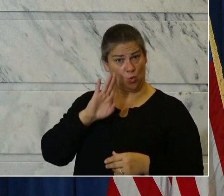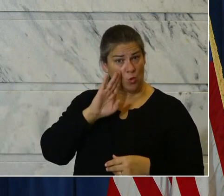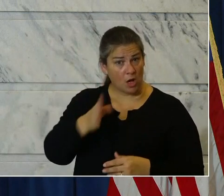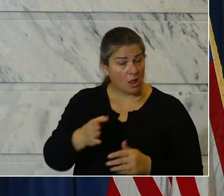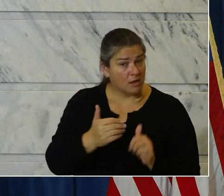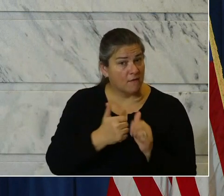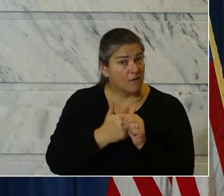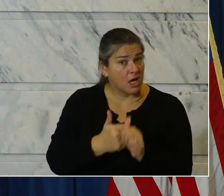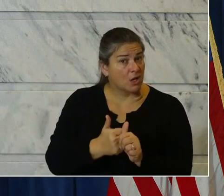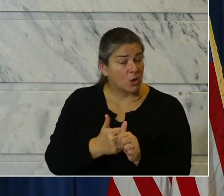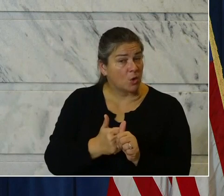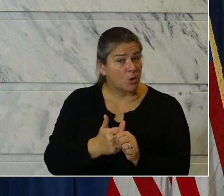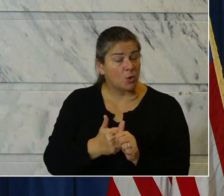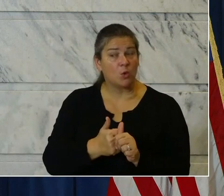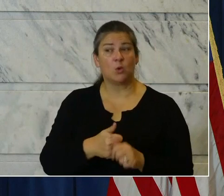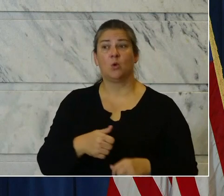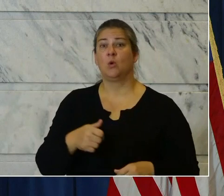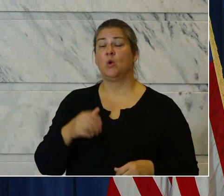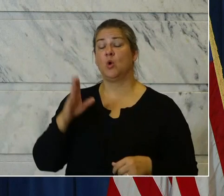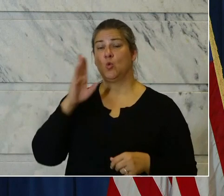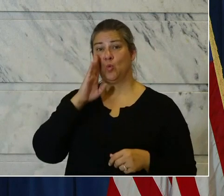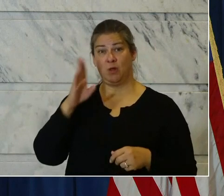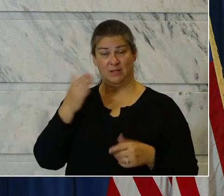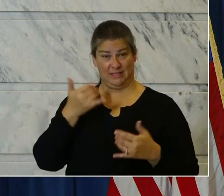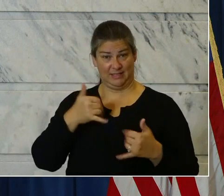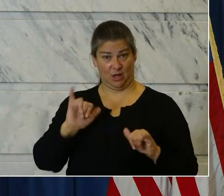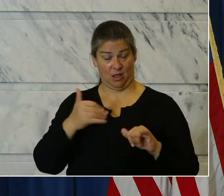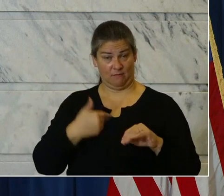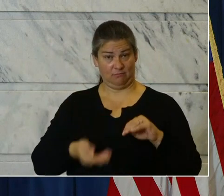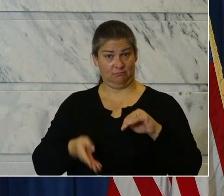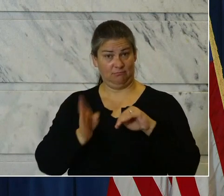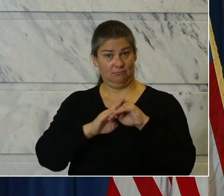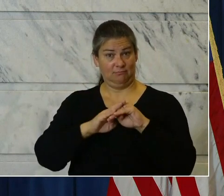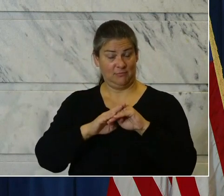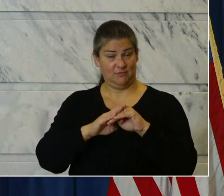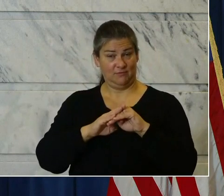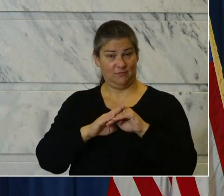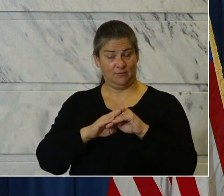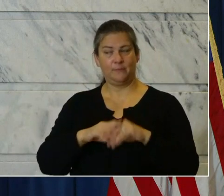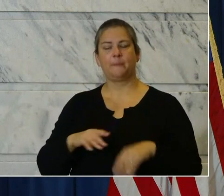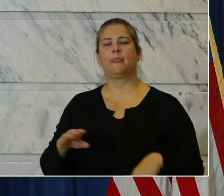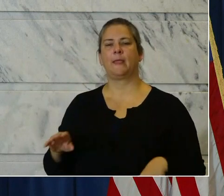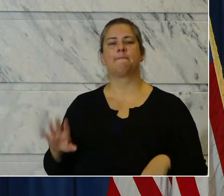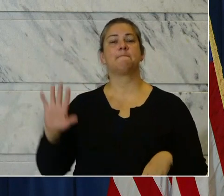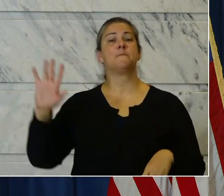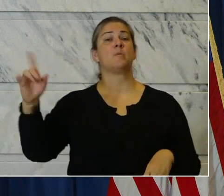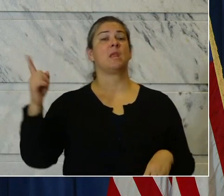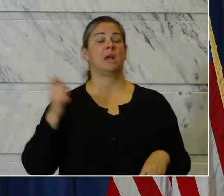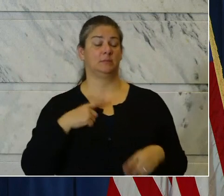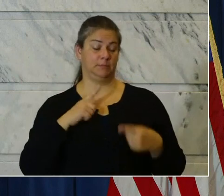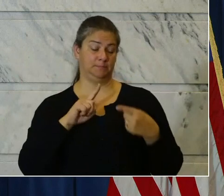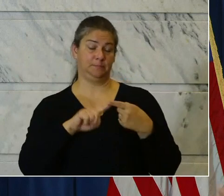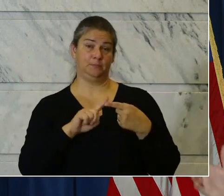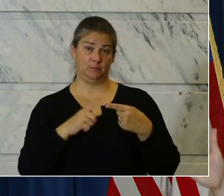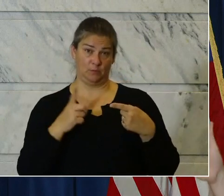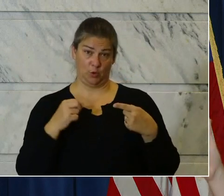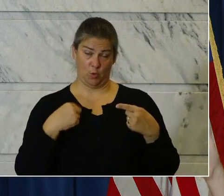OF PEOPLE ACTUALLY FOLLOW THIS